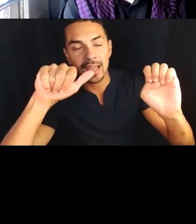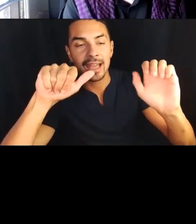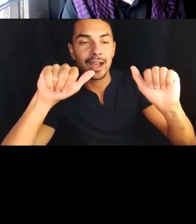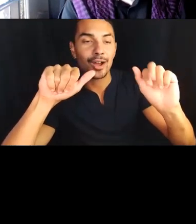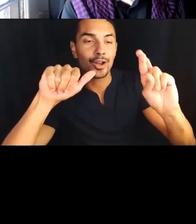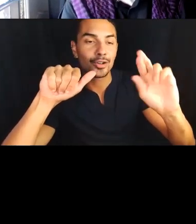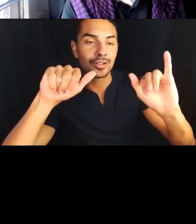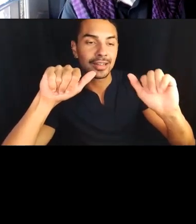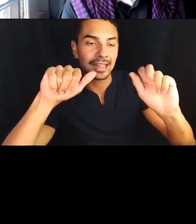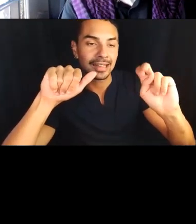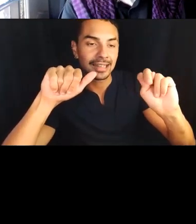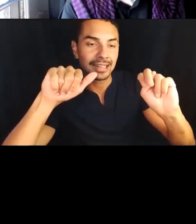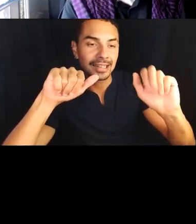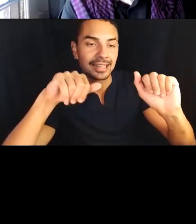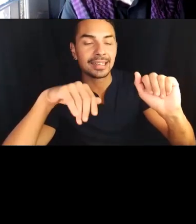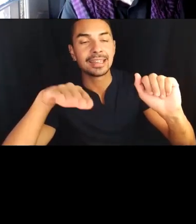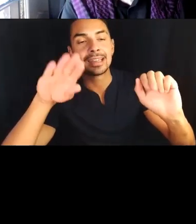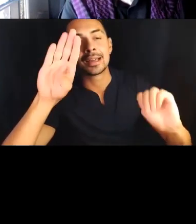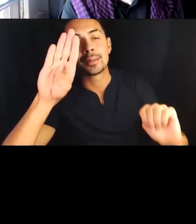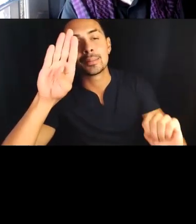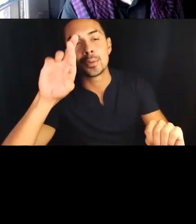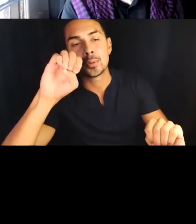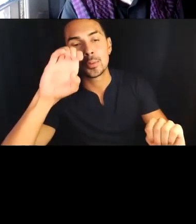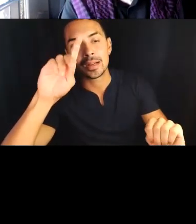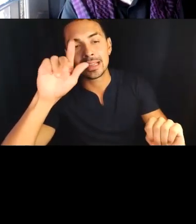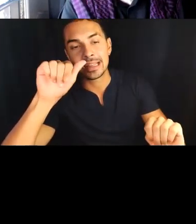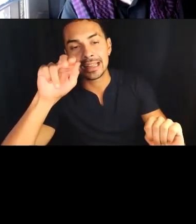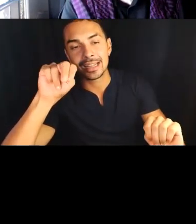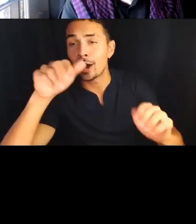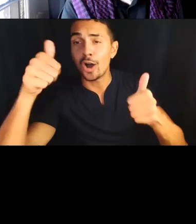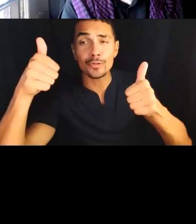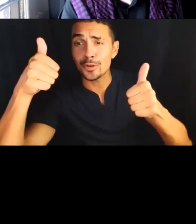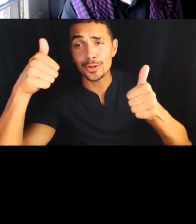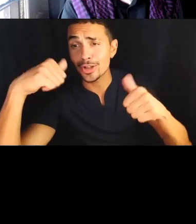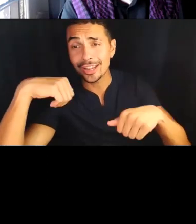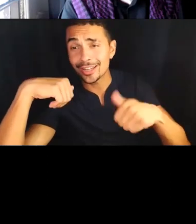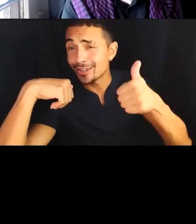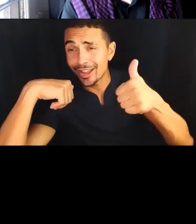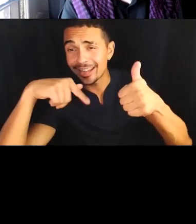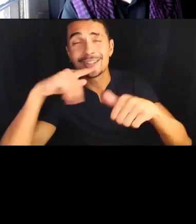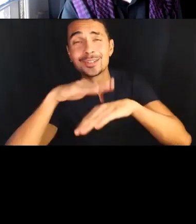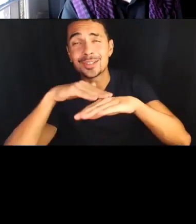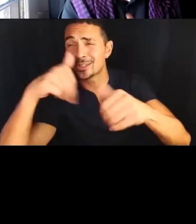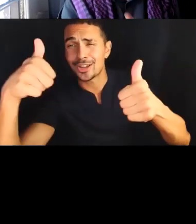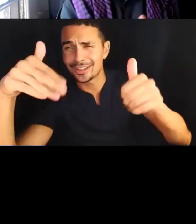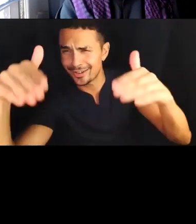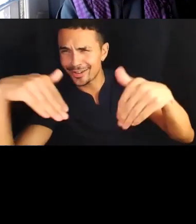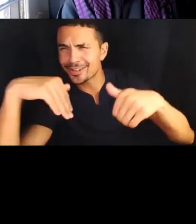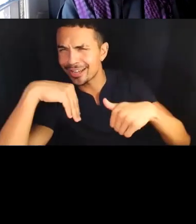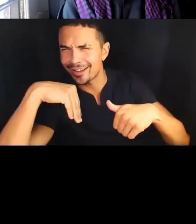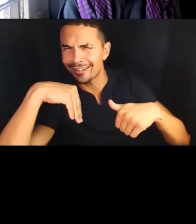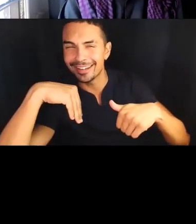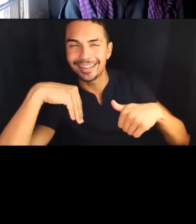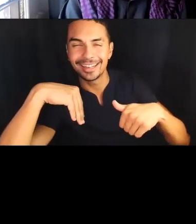Arianna Lint, and I'm gonna slow down for Hercules. You good? Okay.